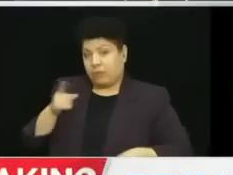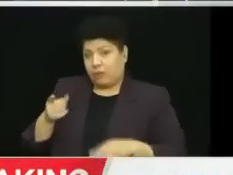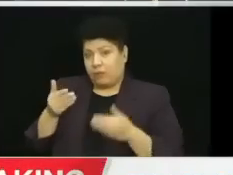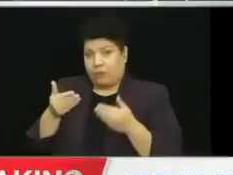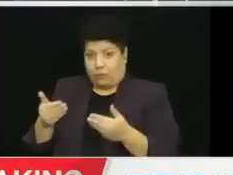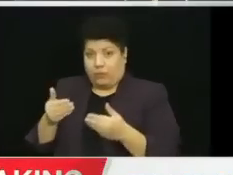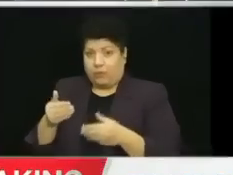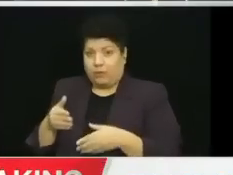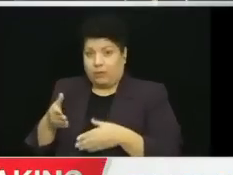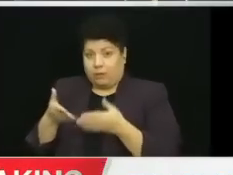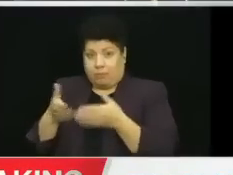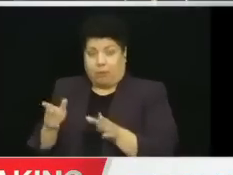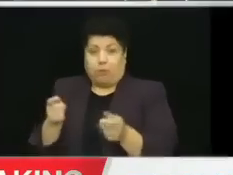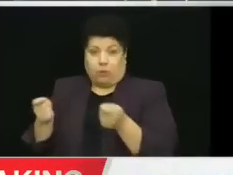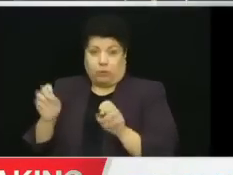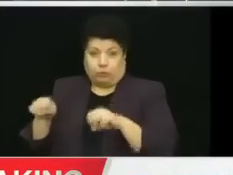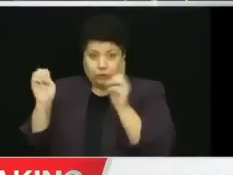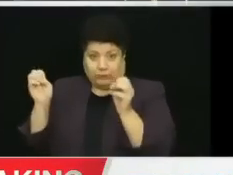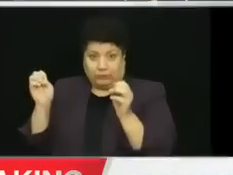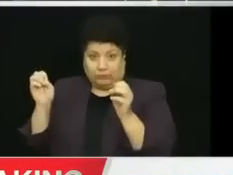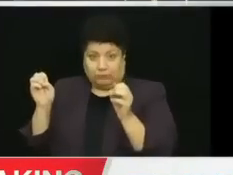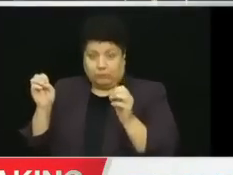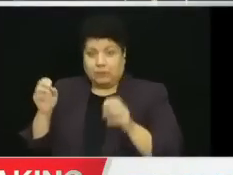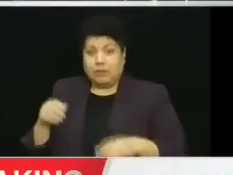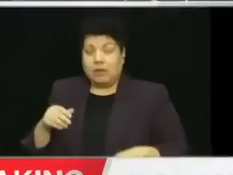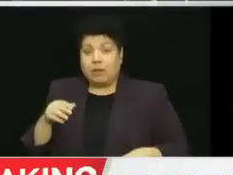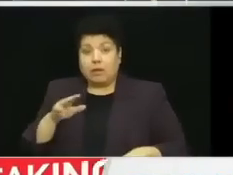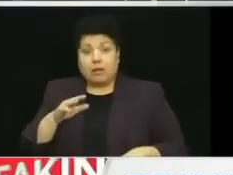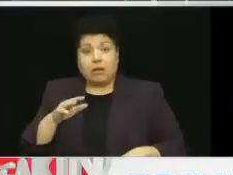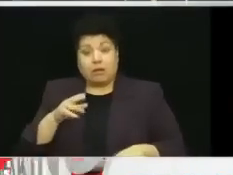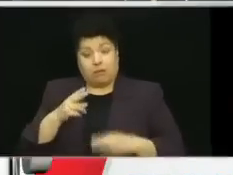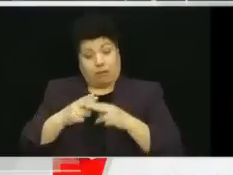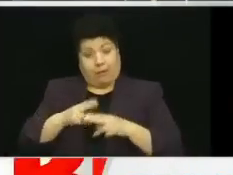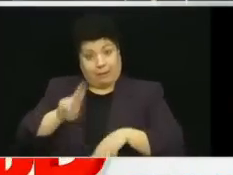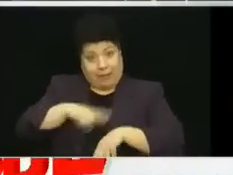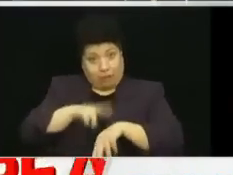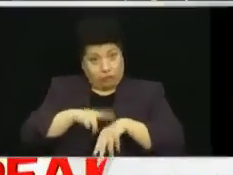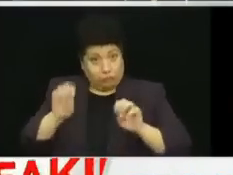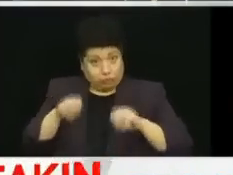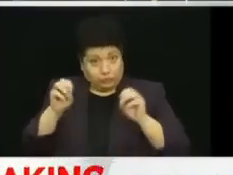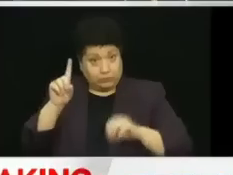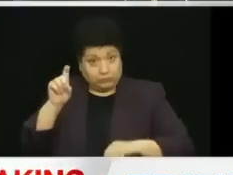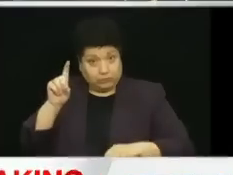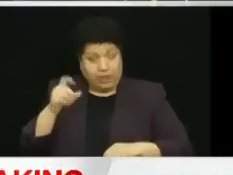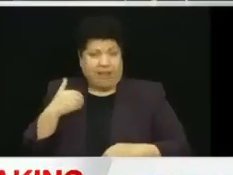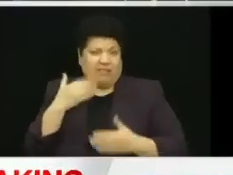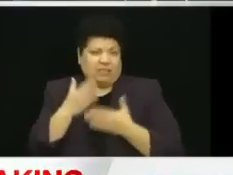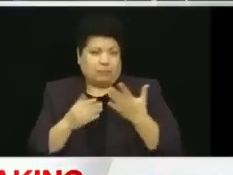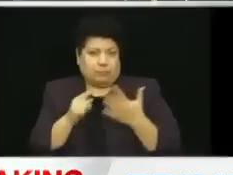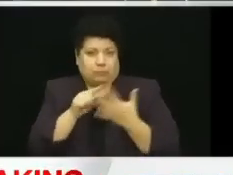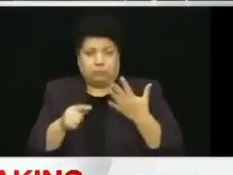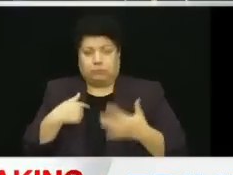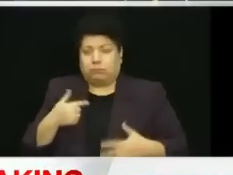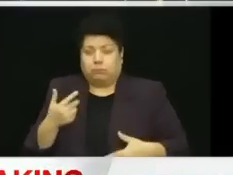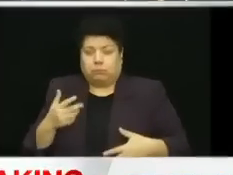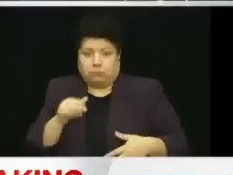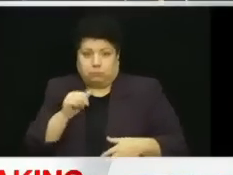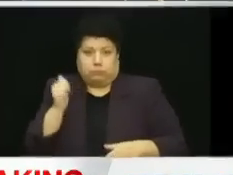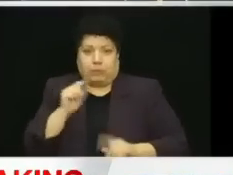THE PURPOSES OF INVOKING THE EMERGENCIES ACT?